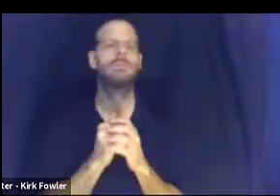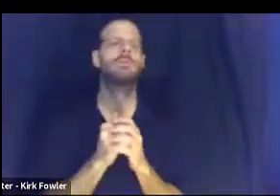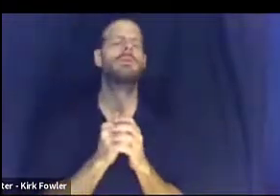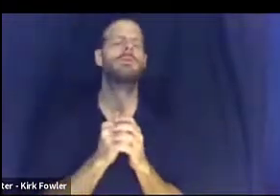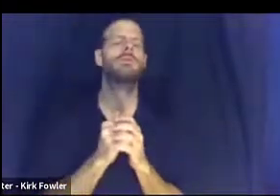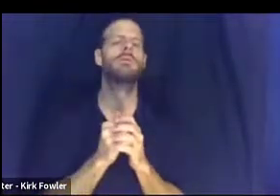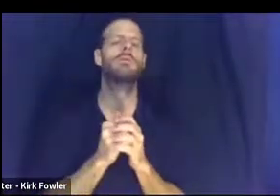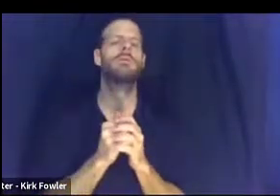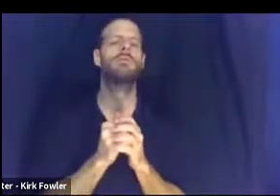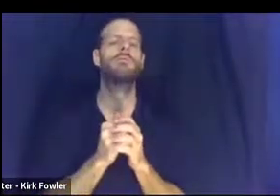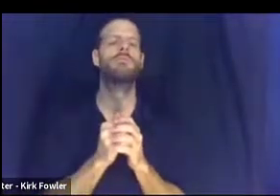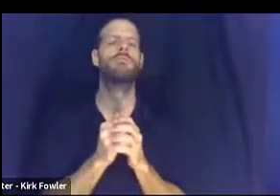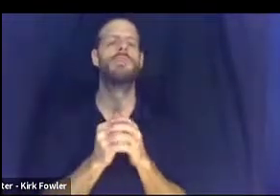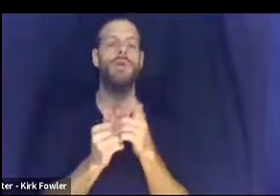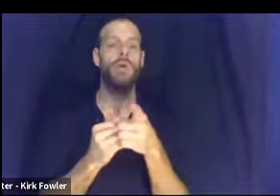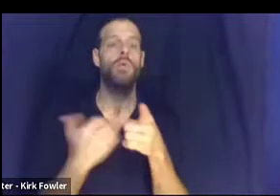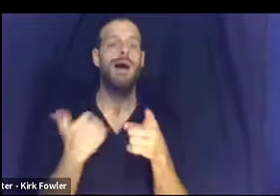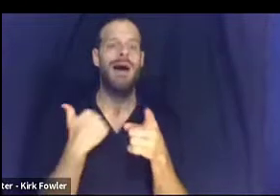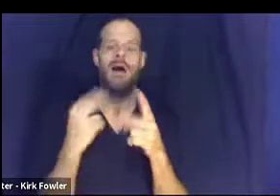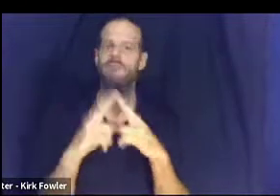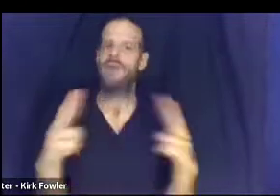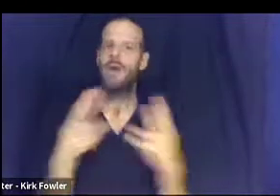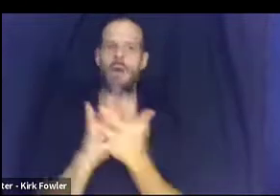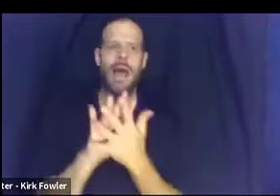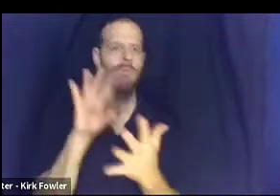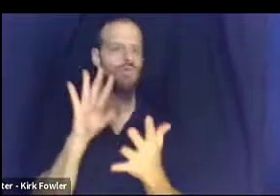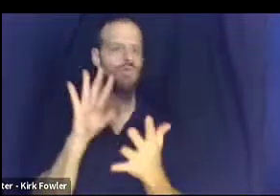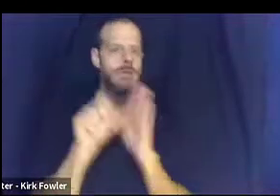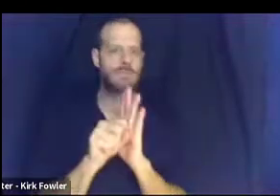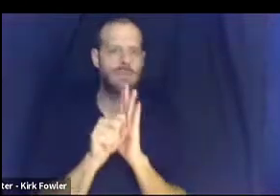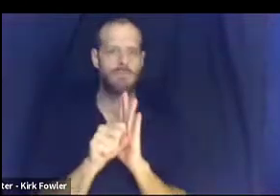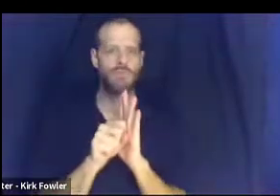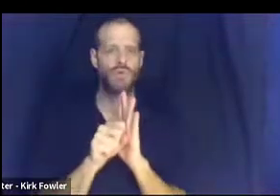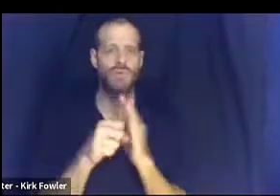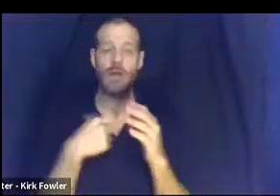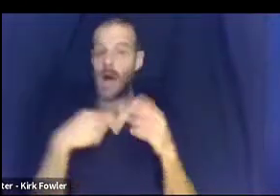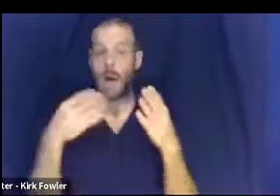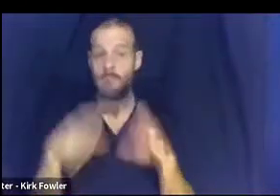You had these abs very abstract symbols, right? I bet the one that you can obviously think of